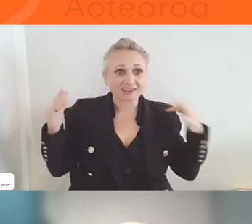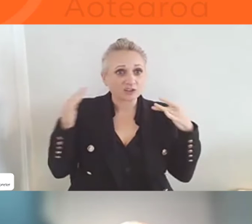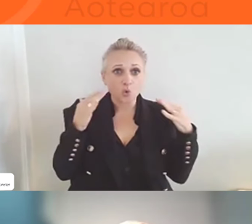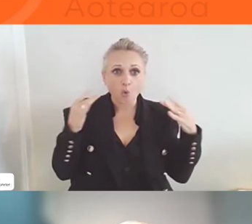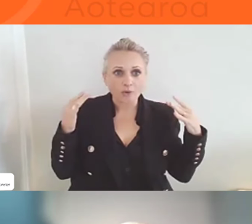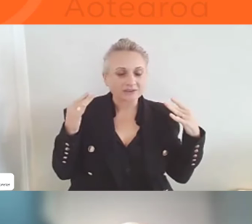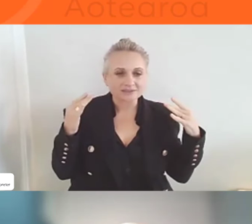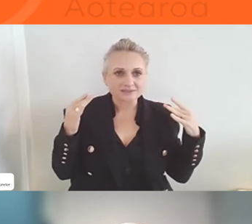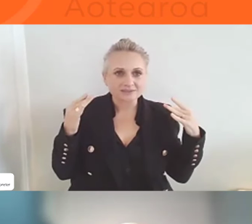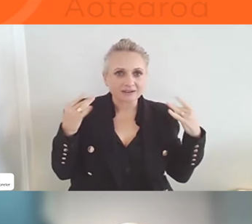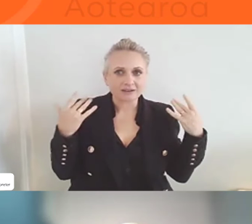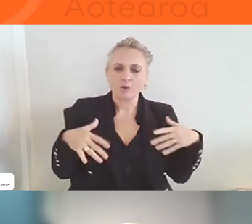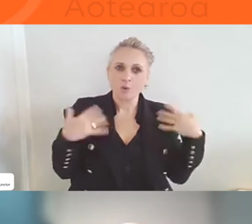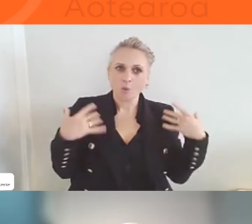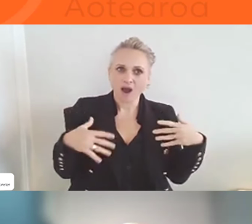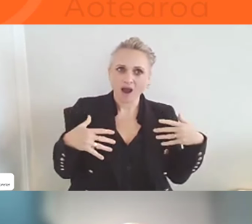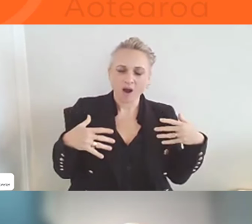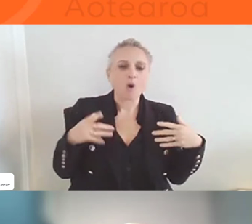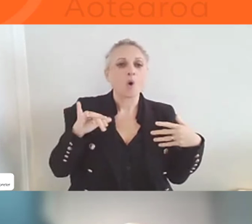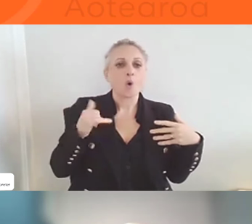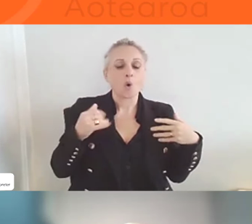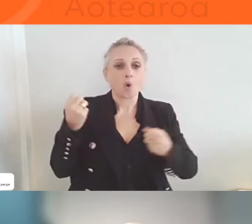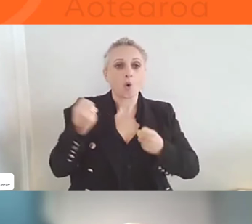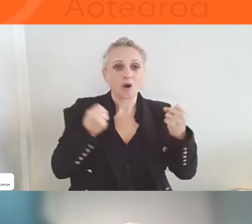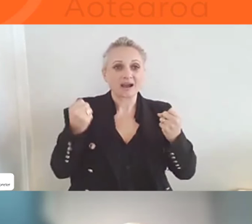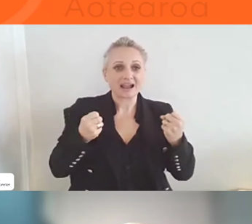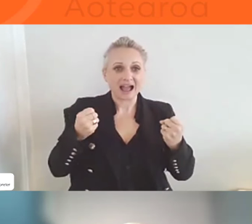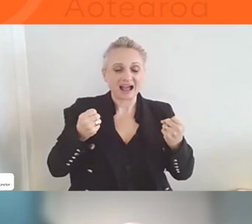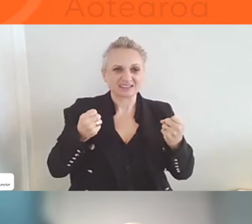we need to go back to the basics and actually influence society